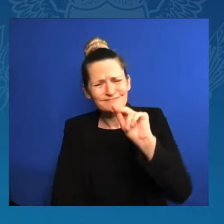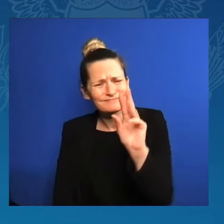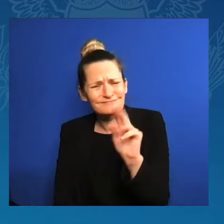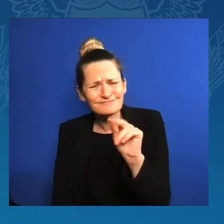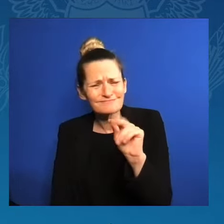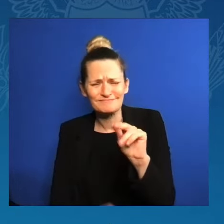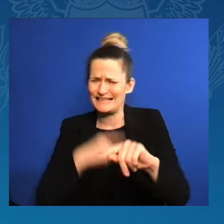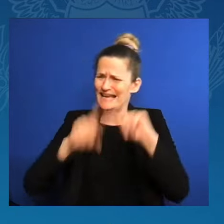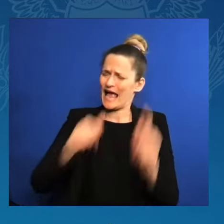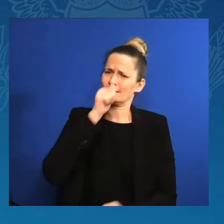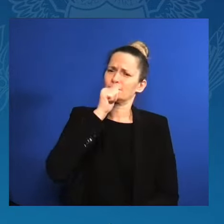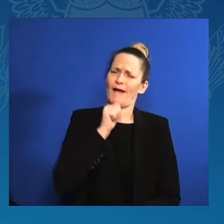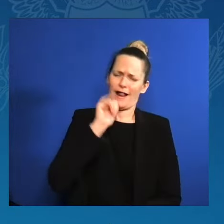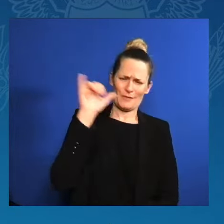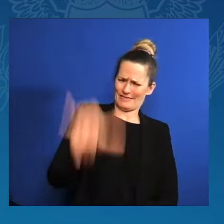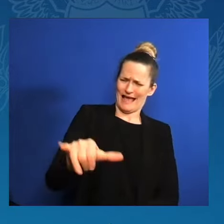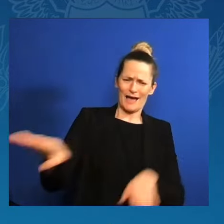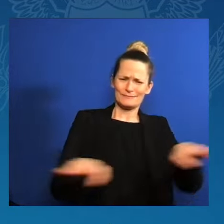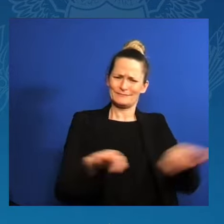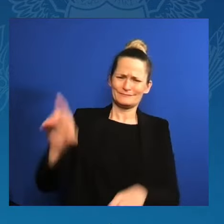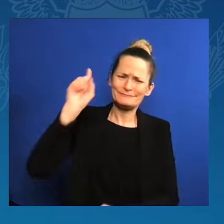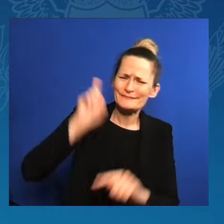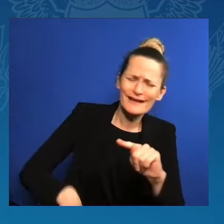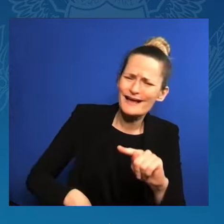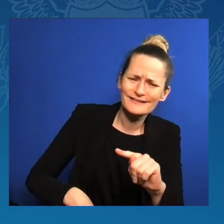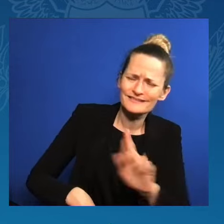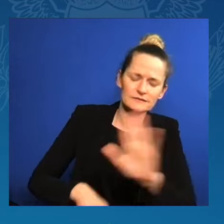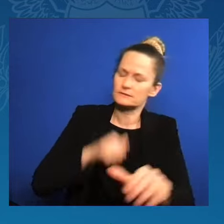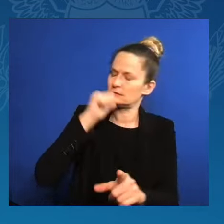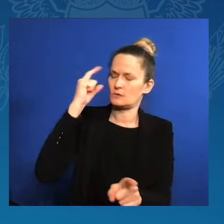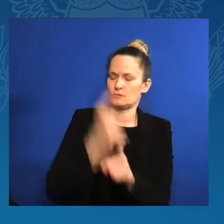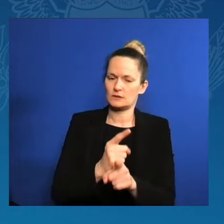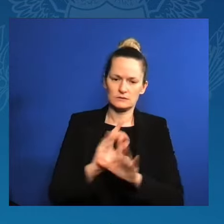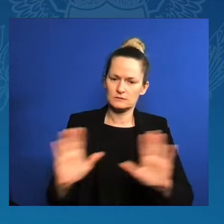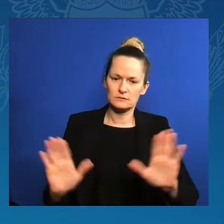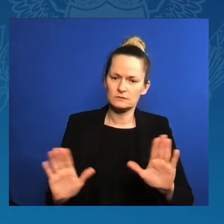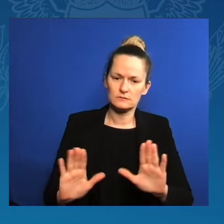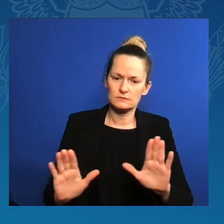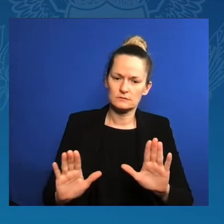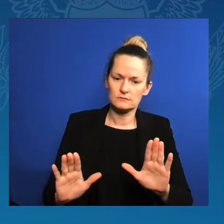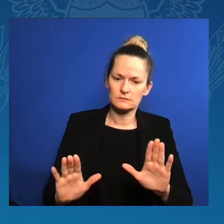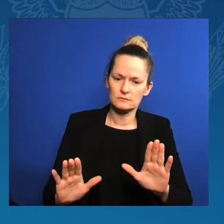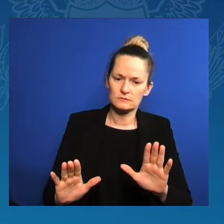Over these past 365 days, doctors and nurses